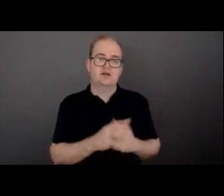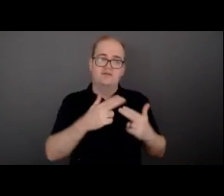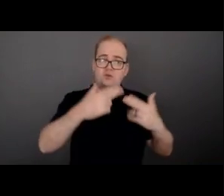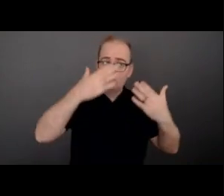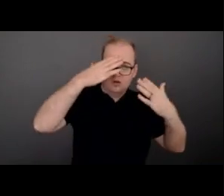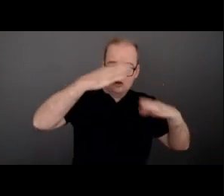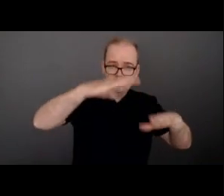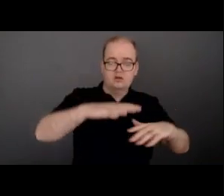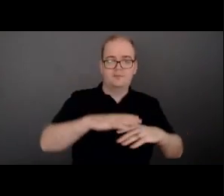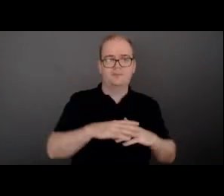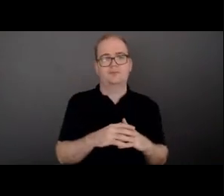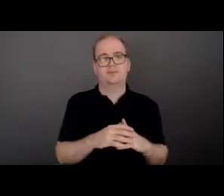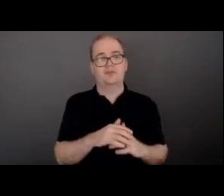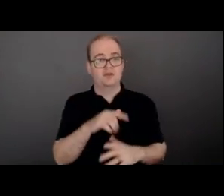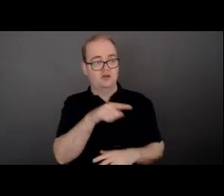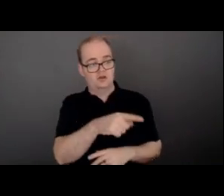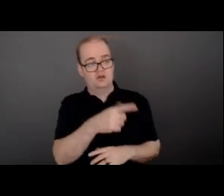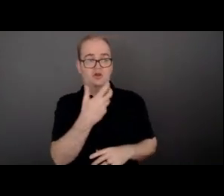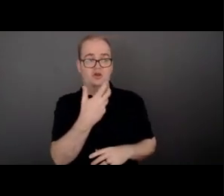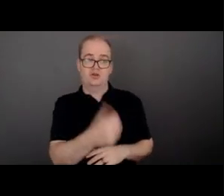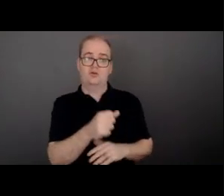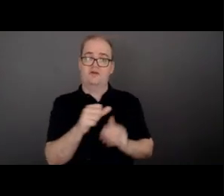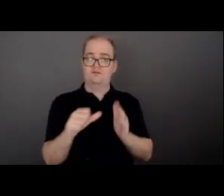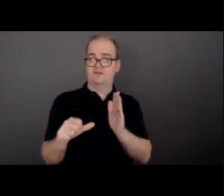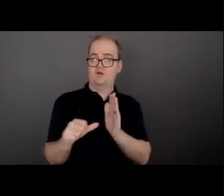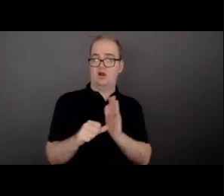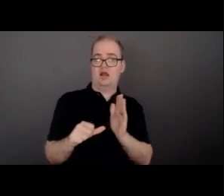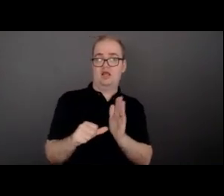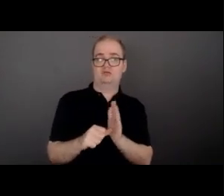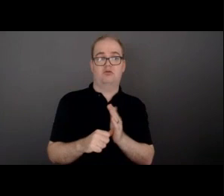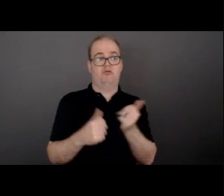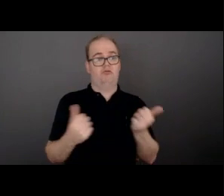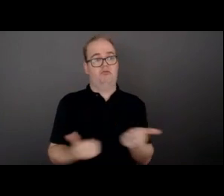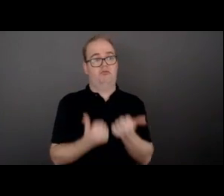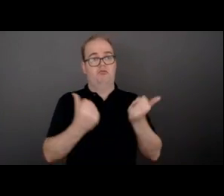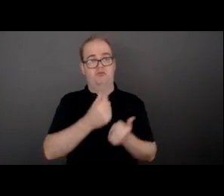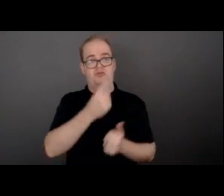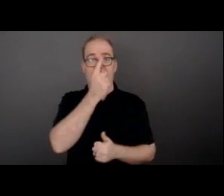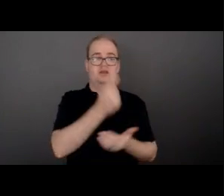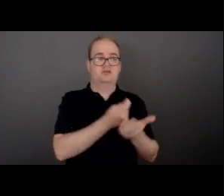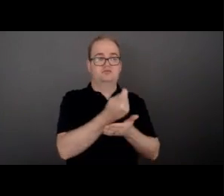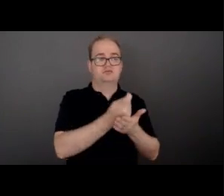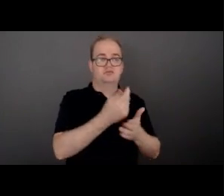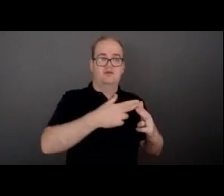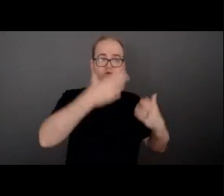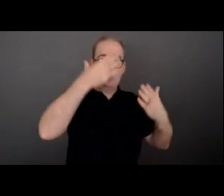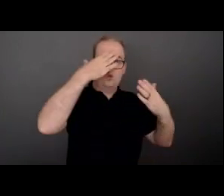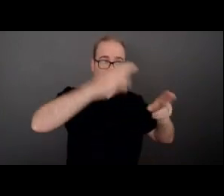You know, do you have the financial means to stay in a hotel for a short time before,